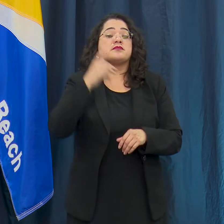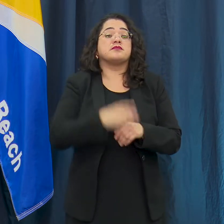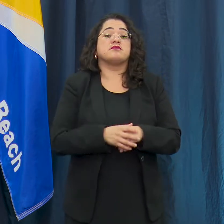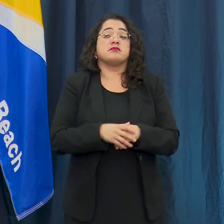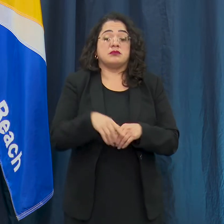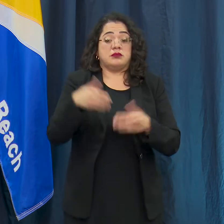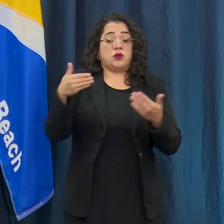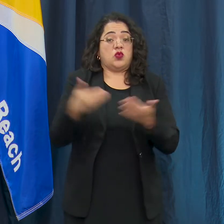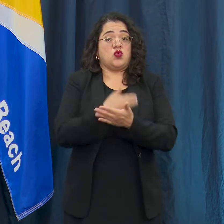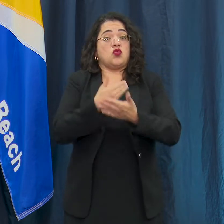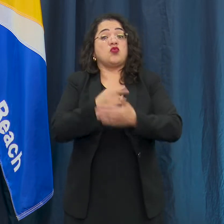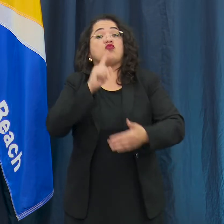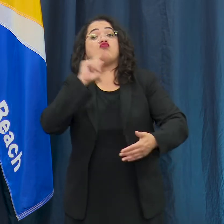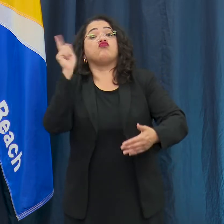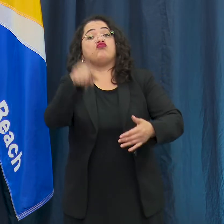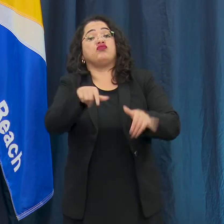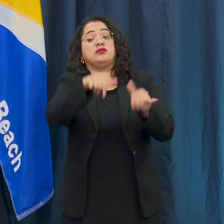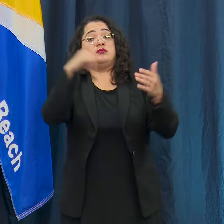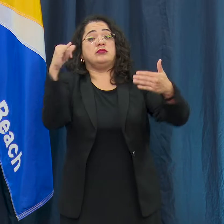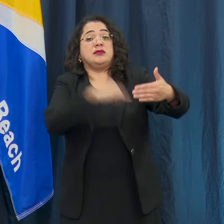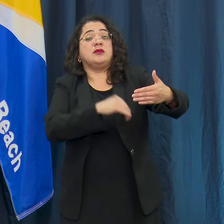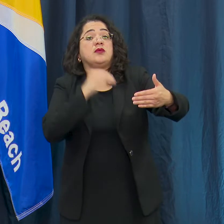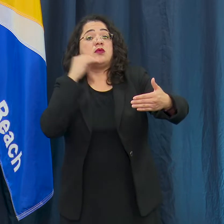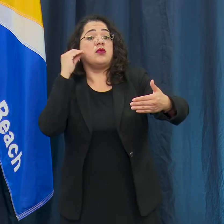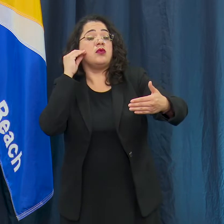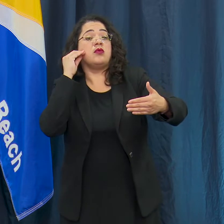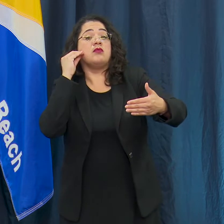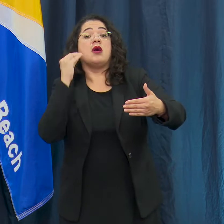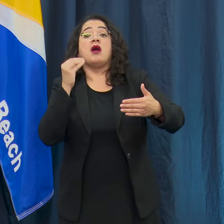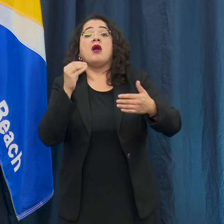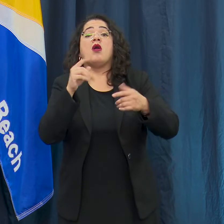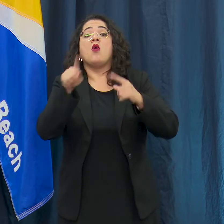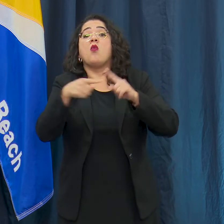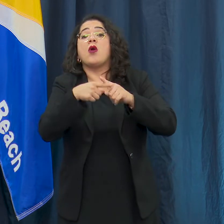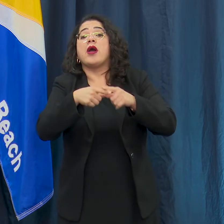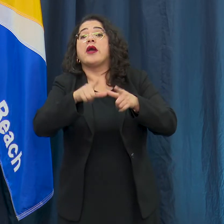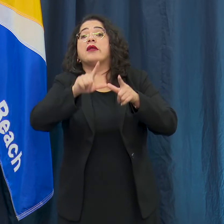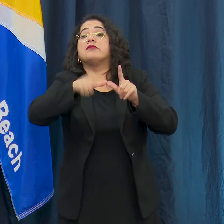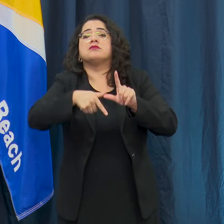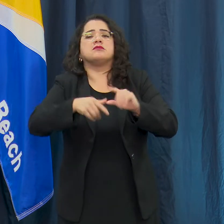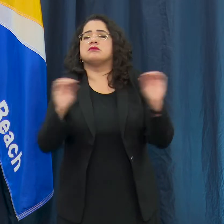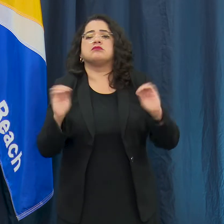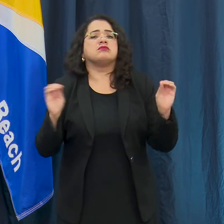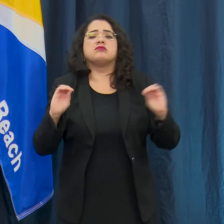and so we have extended our Safer at Home Order indefinitely because now we